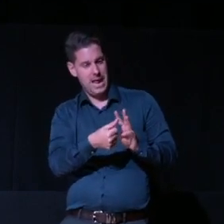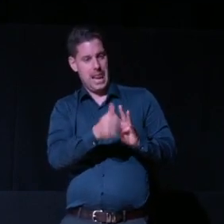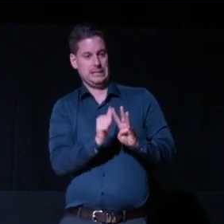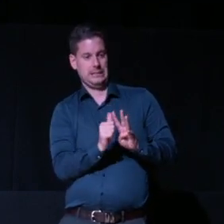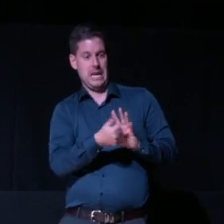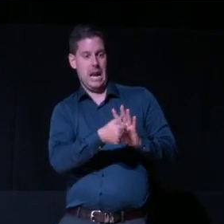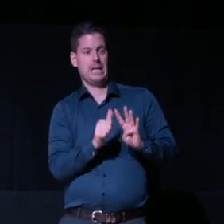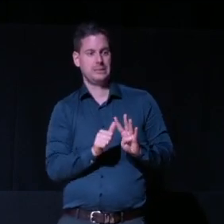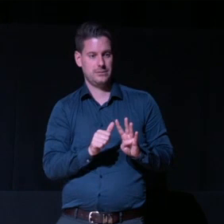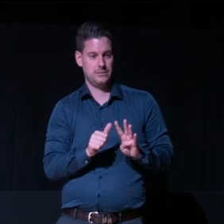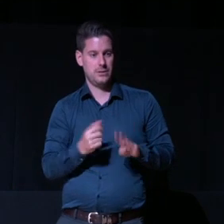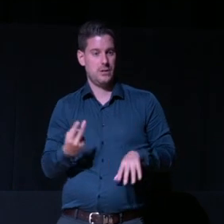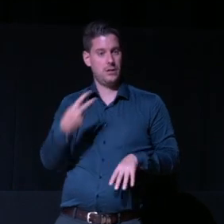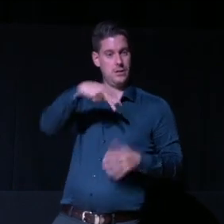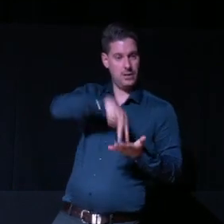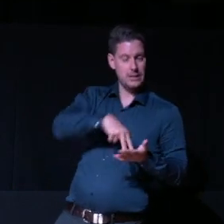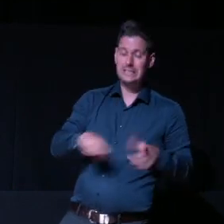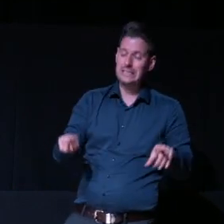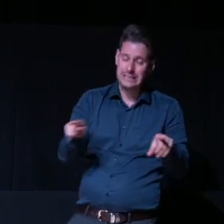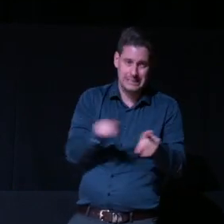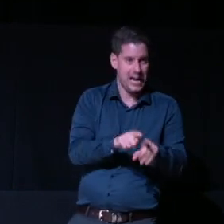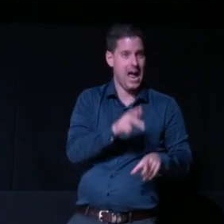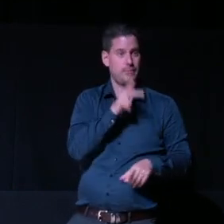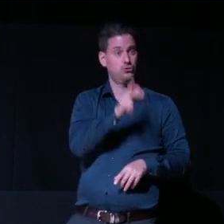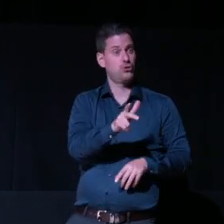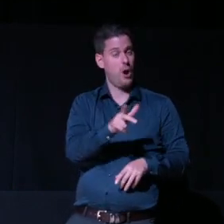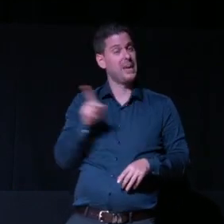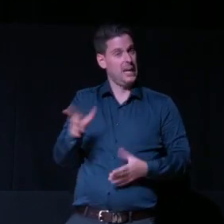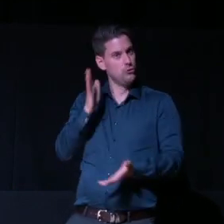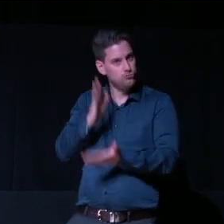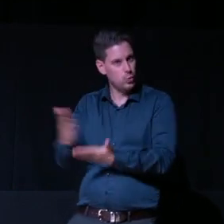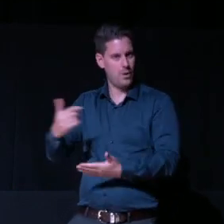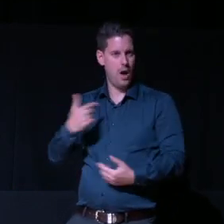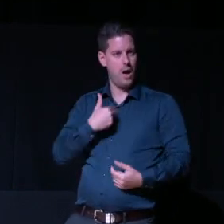in the line-up would get up and do the same joke, but for real. And it was really about kind